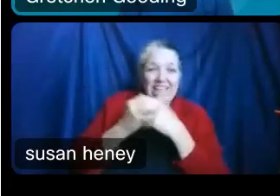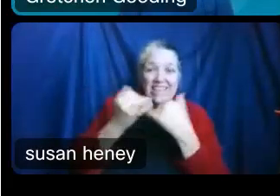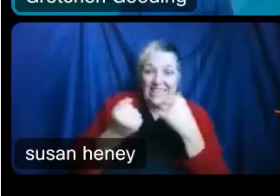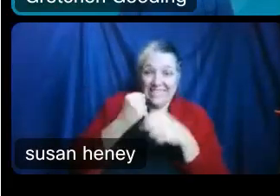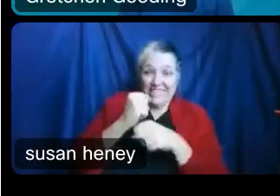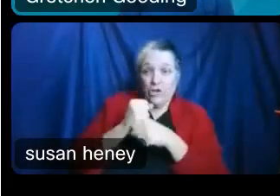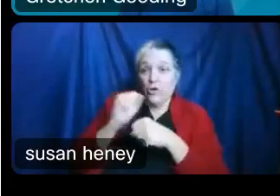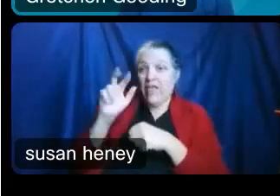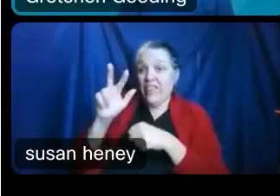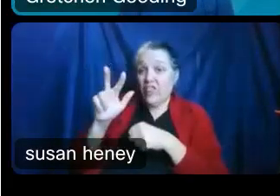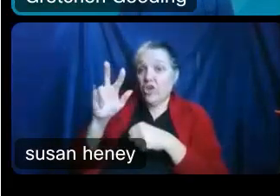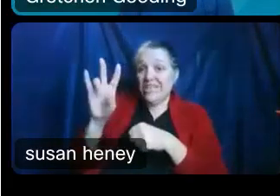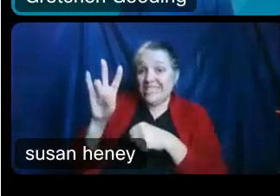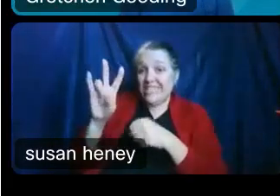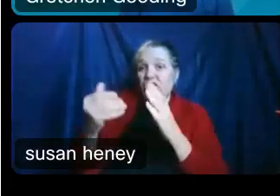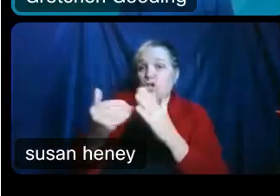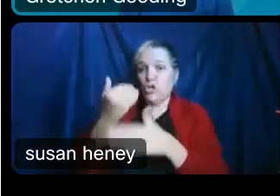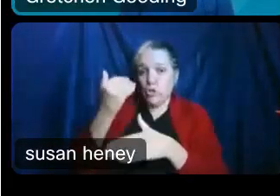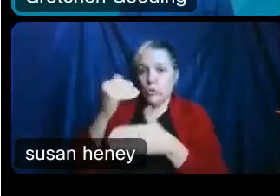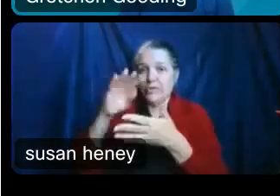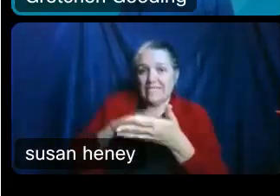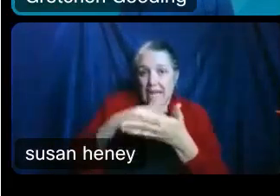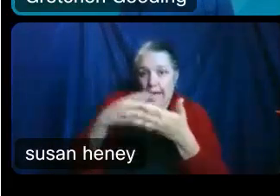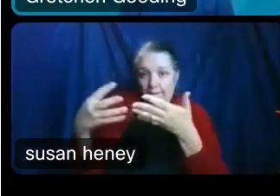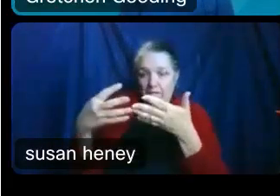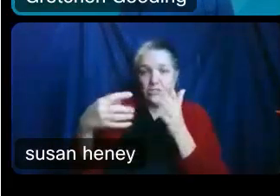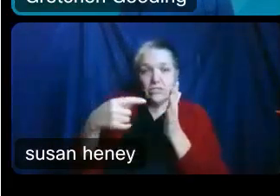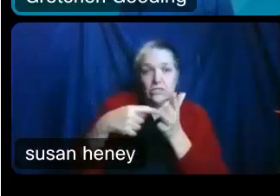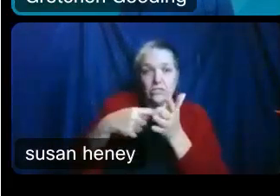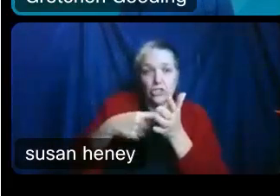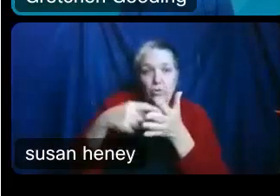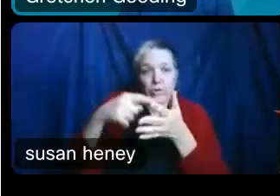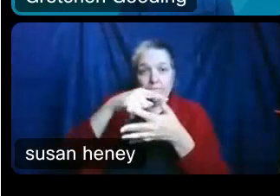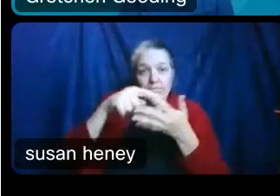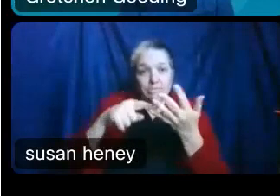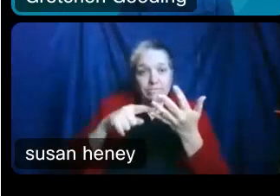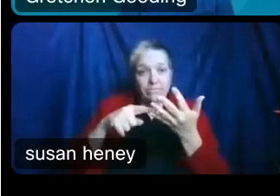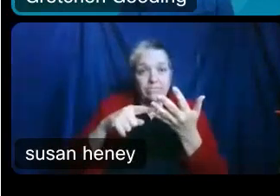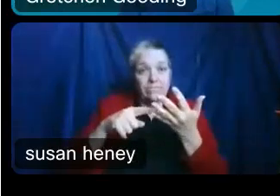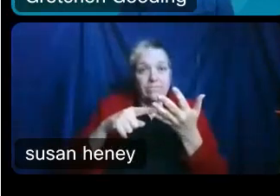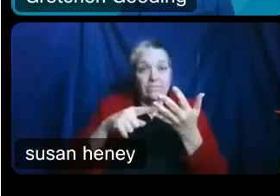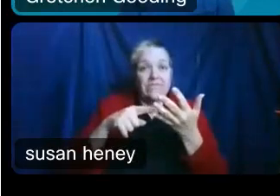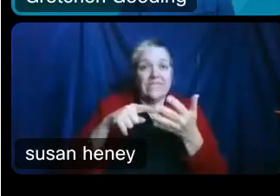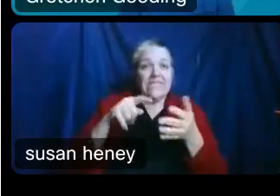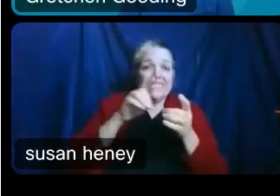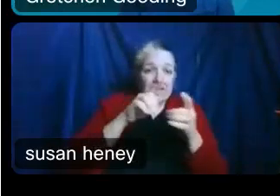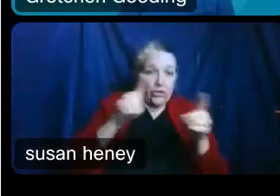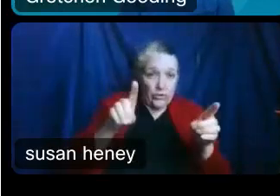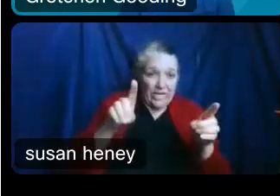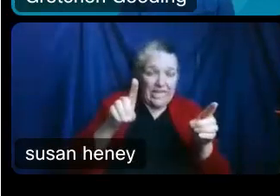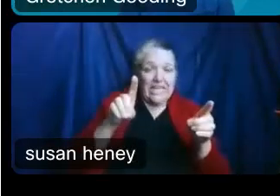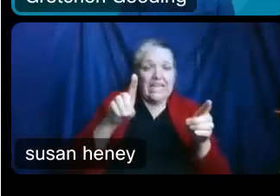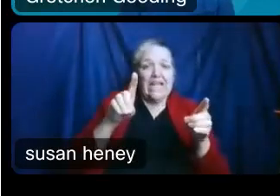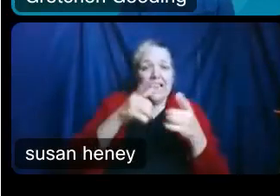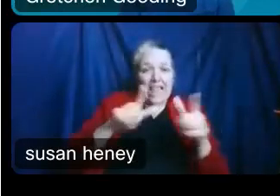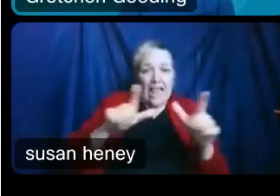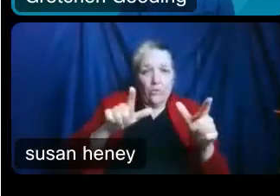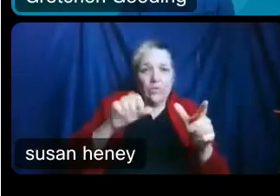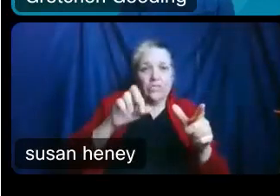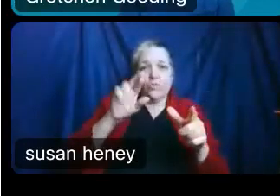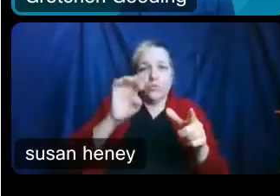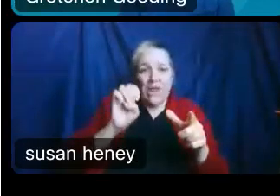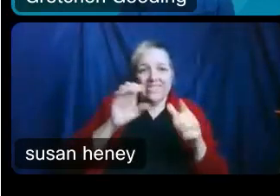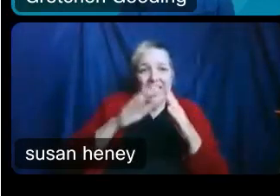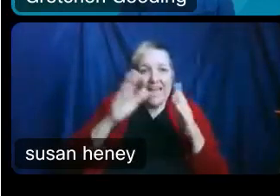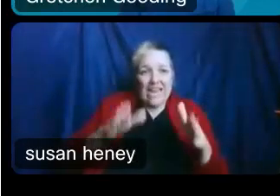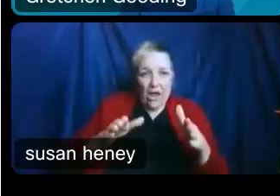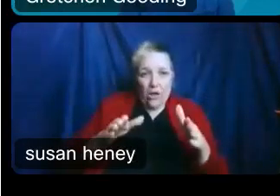tables covering field of degree language, race and housing. News table B15013 shows